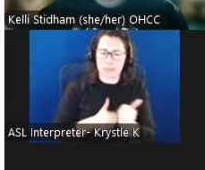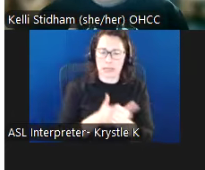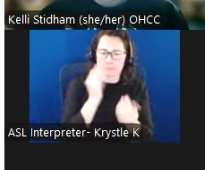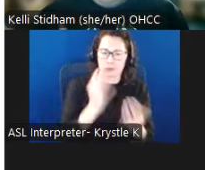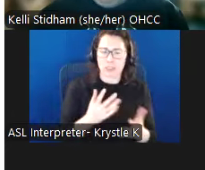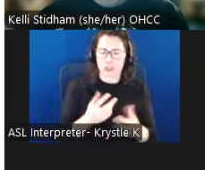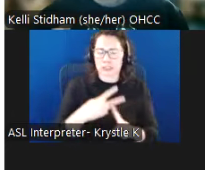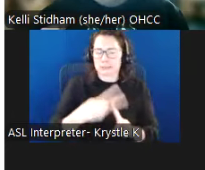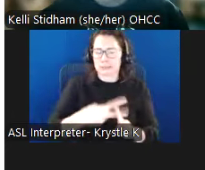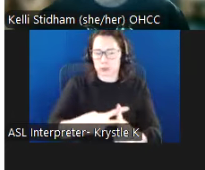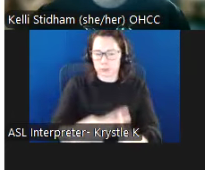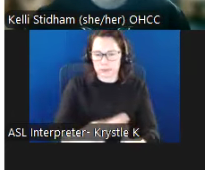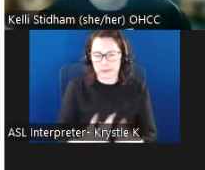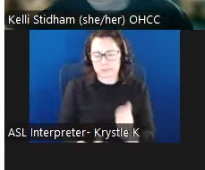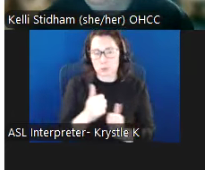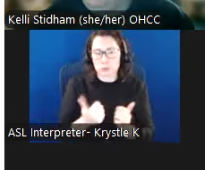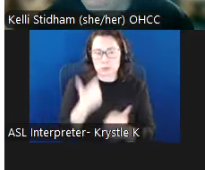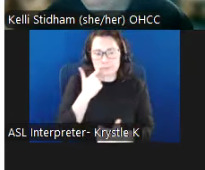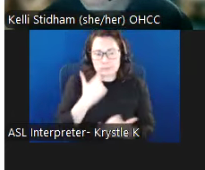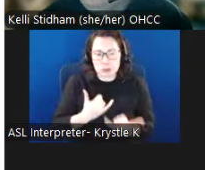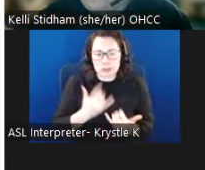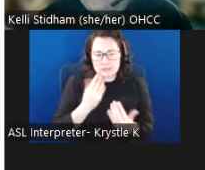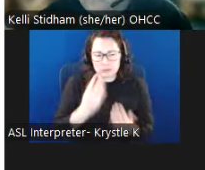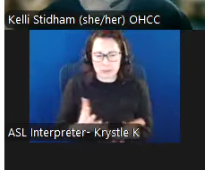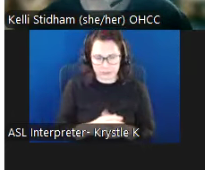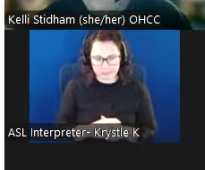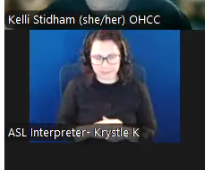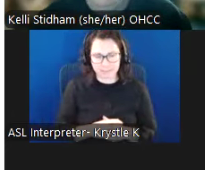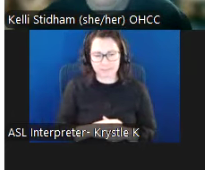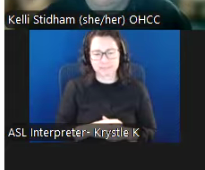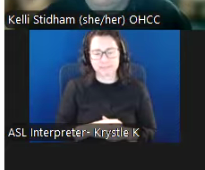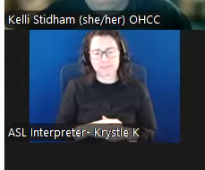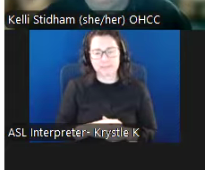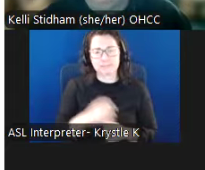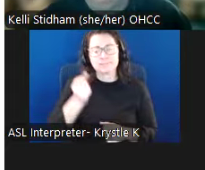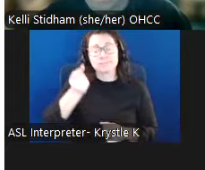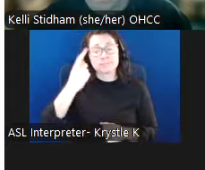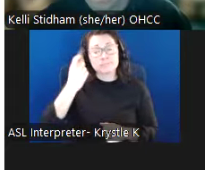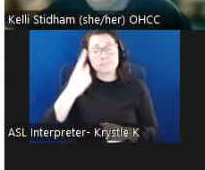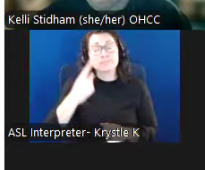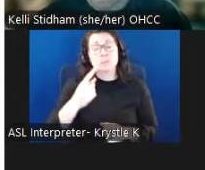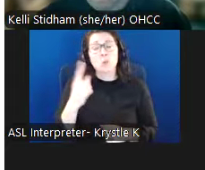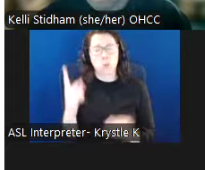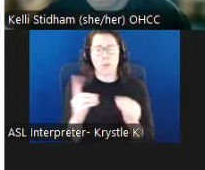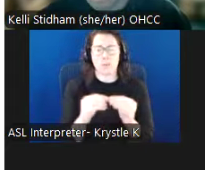latest and greatest. So, um, the other